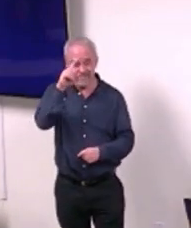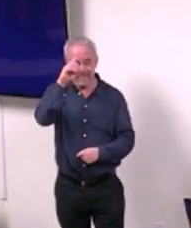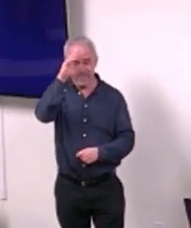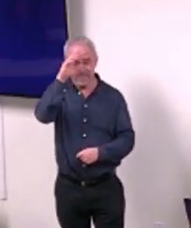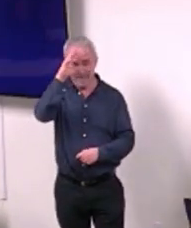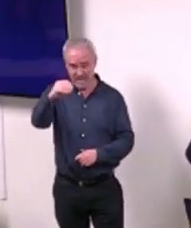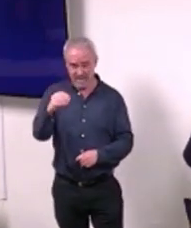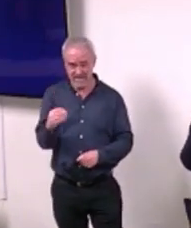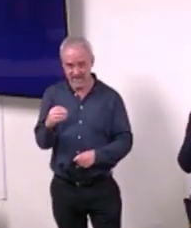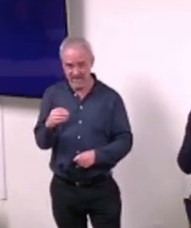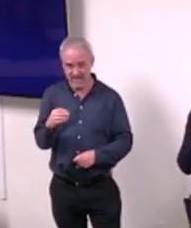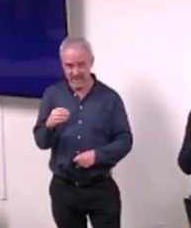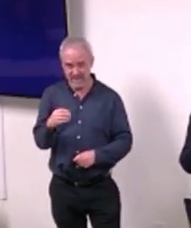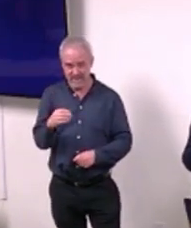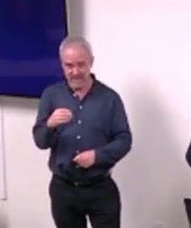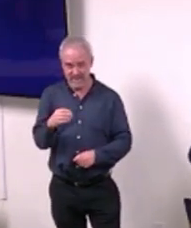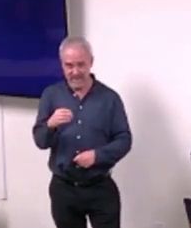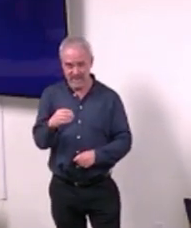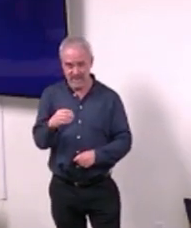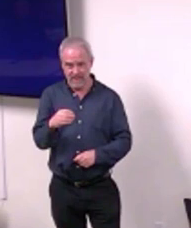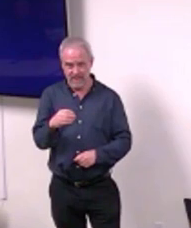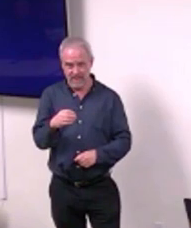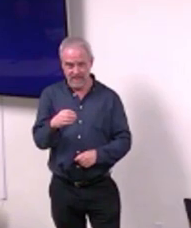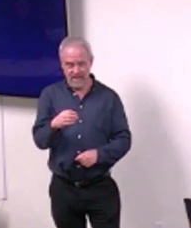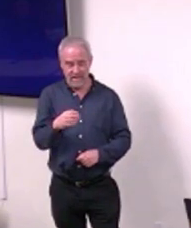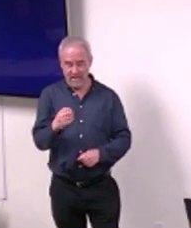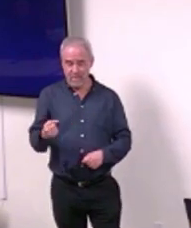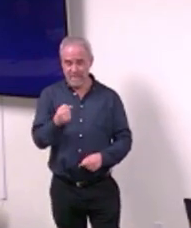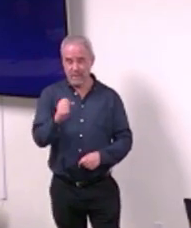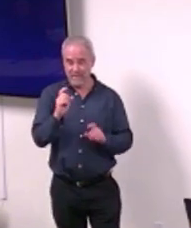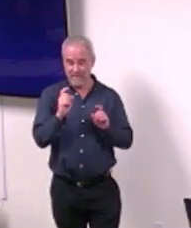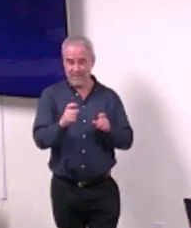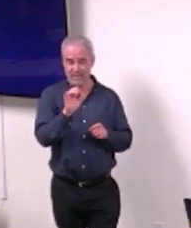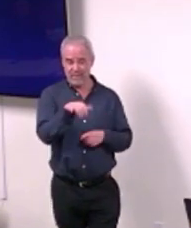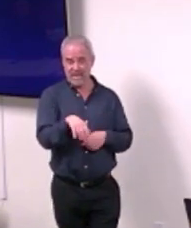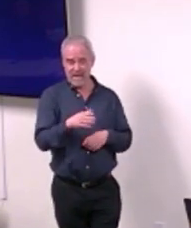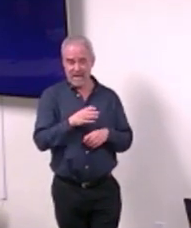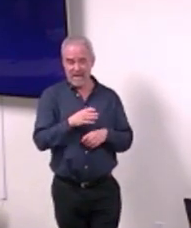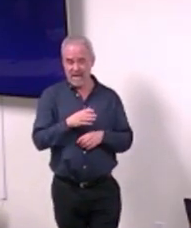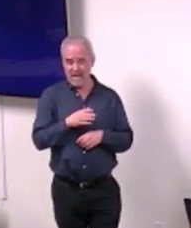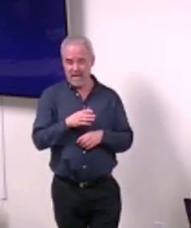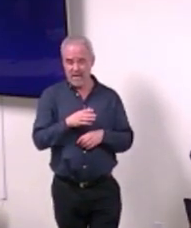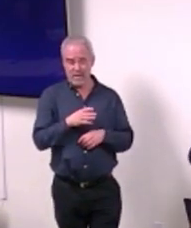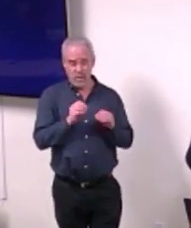A month before his release, after spending 25 years incarcerated with no access to his loved ones.